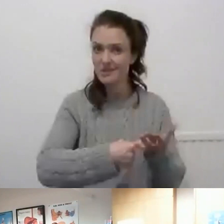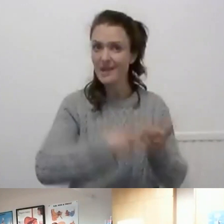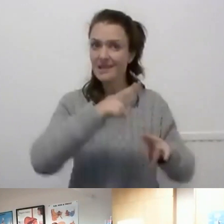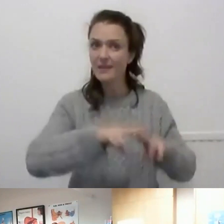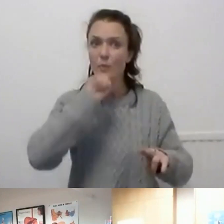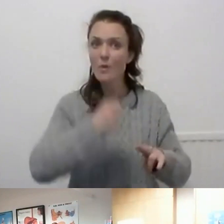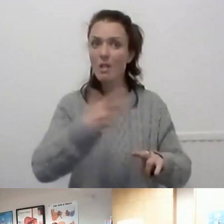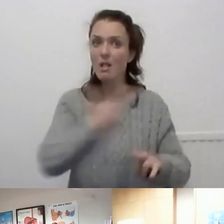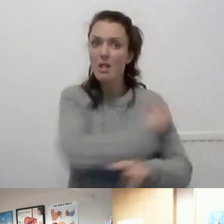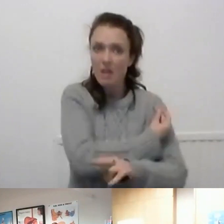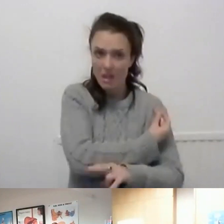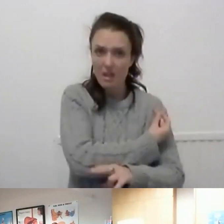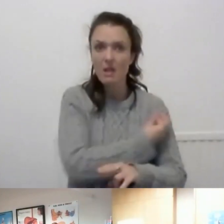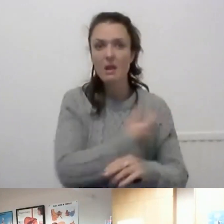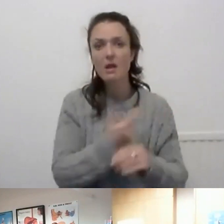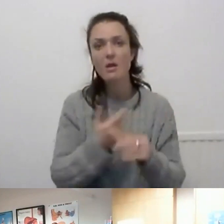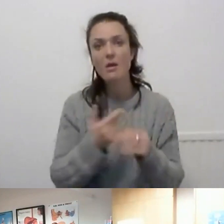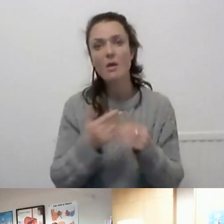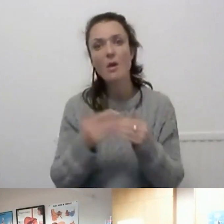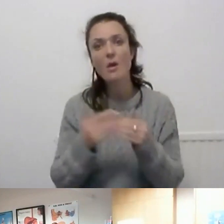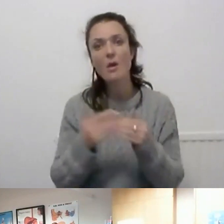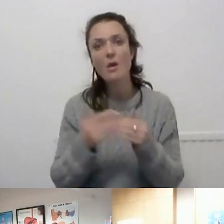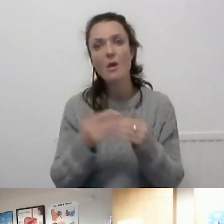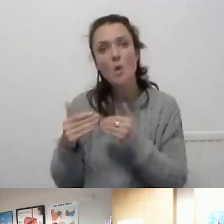currently won't be offered it because there'll be below the age of 50 and most